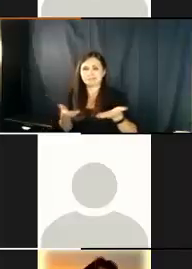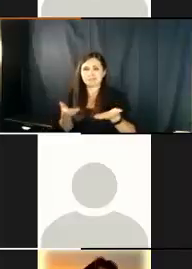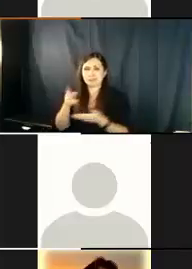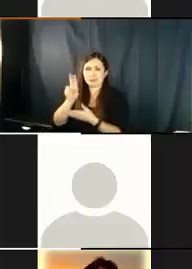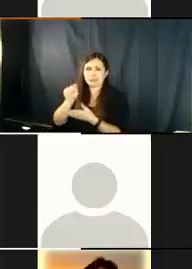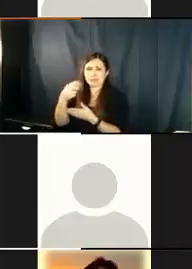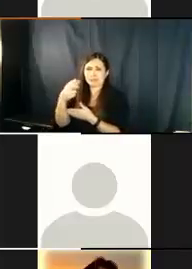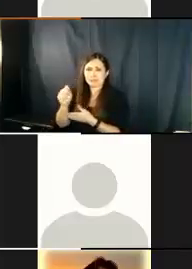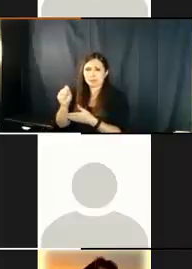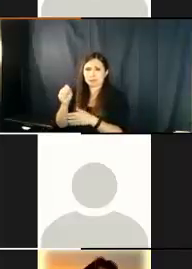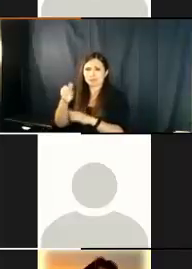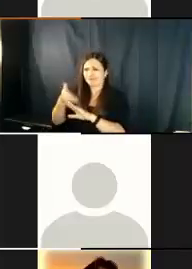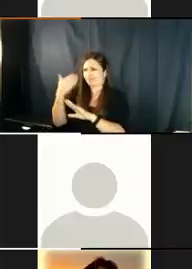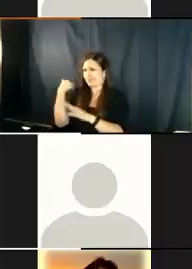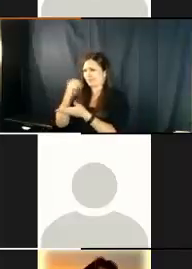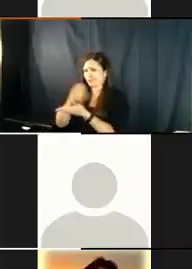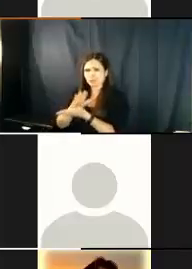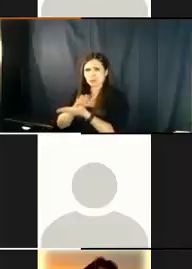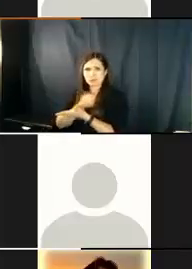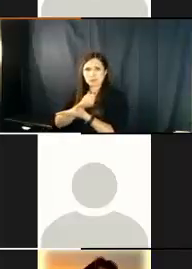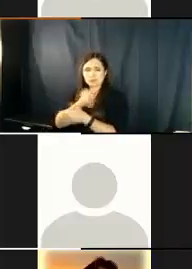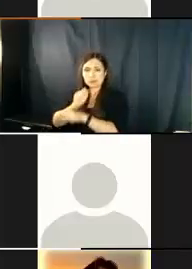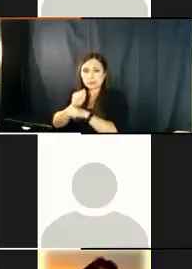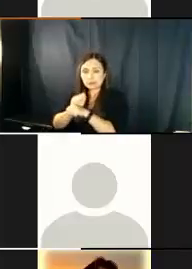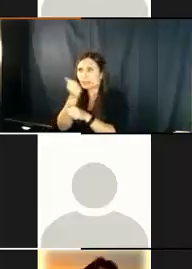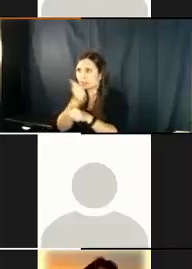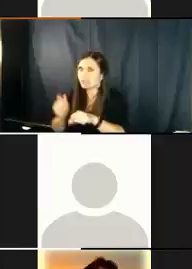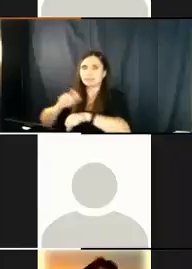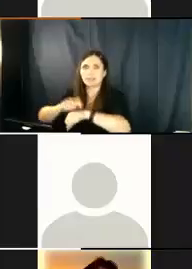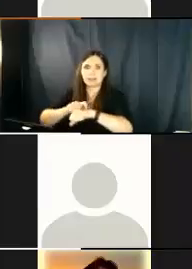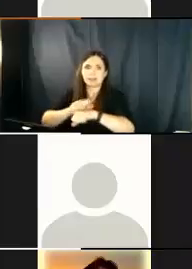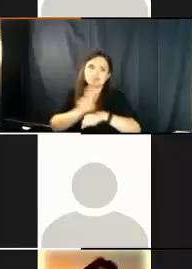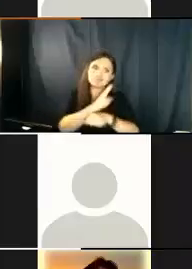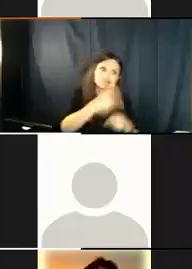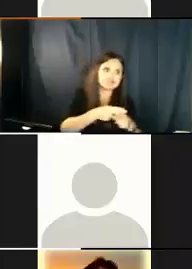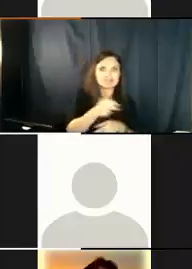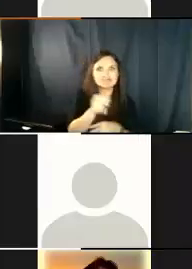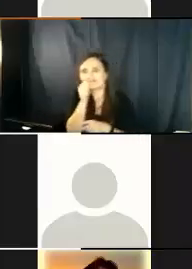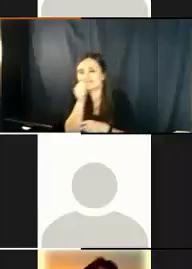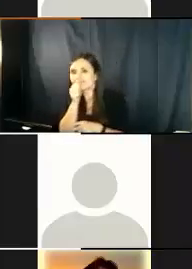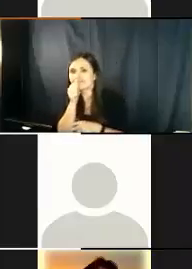The previous school that I've worked for - anytime usernames and passwords that aren't easily